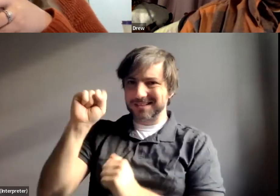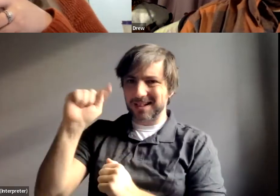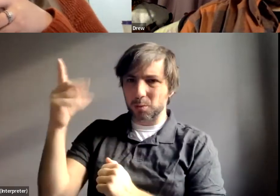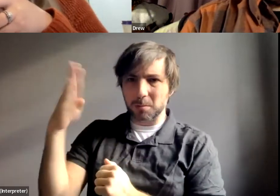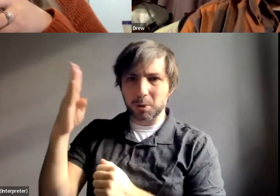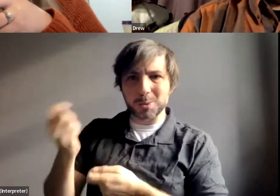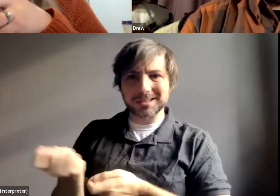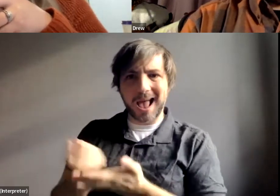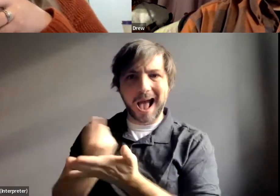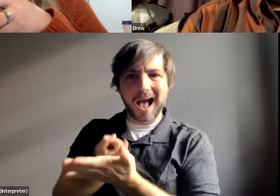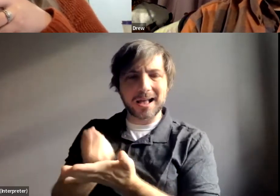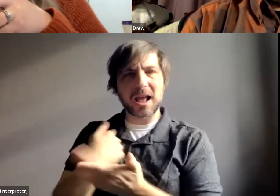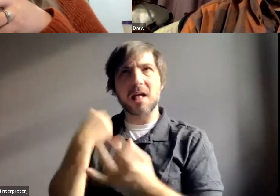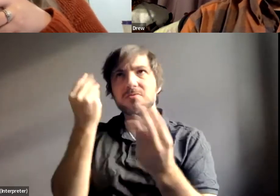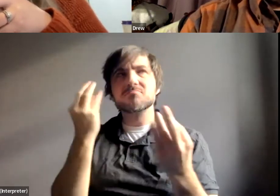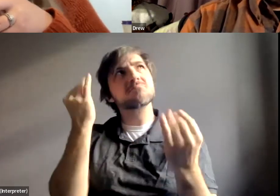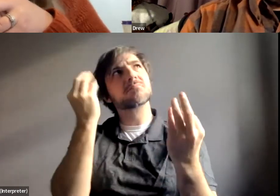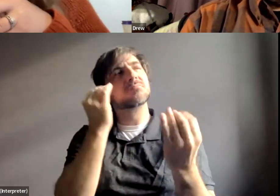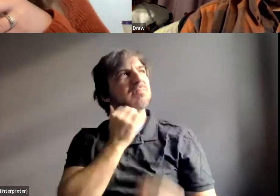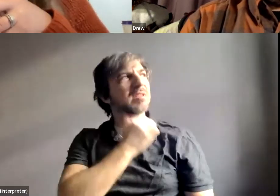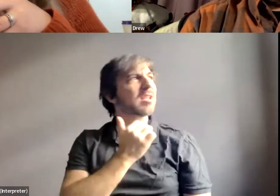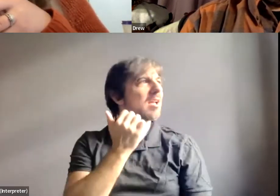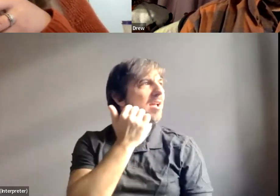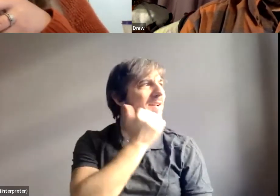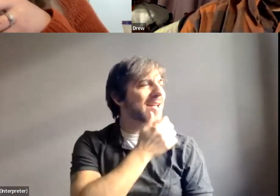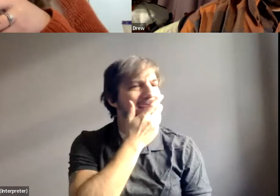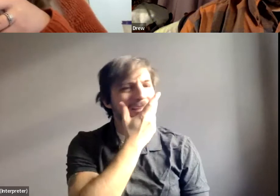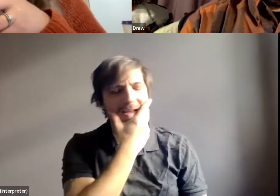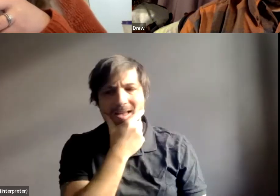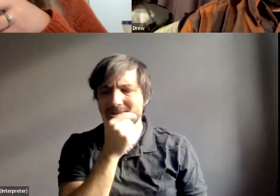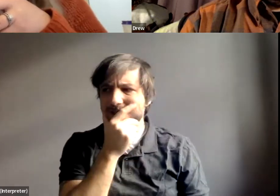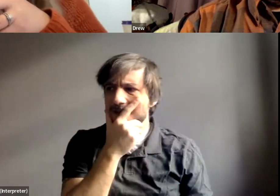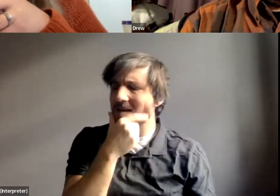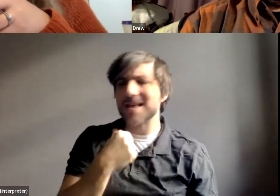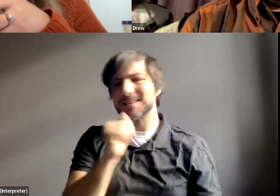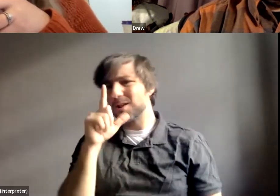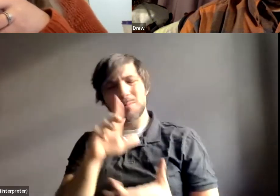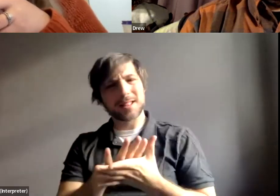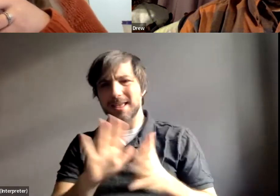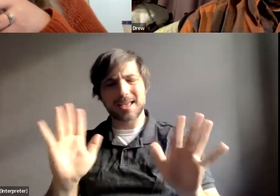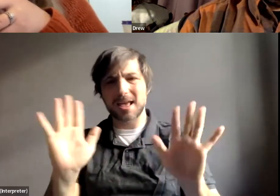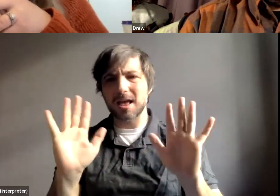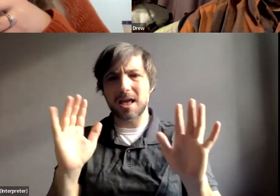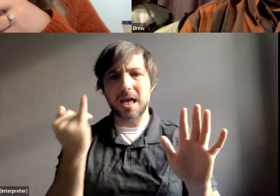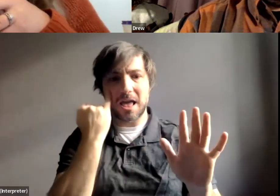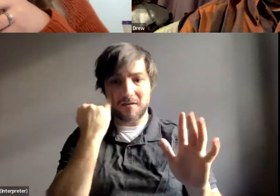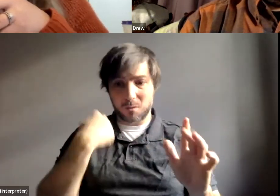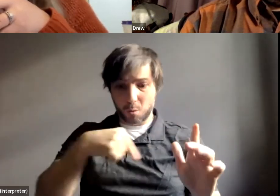. I don't believe if we are seeking to be an inclusive space in the